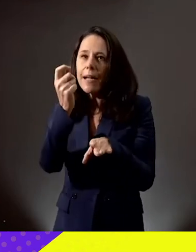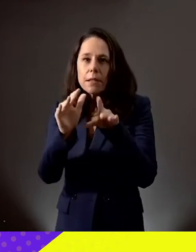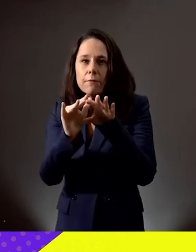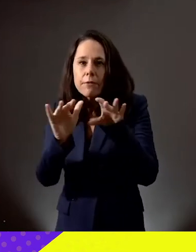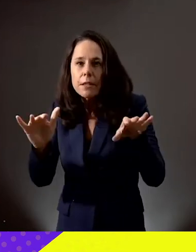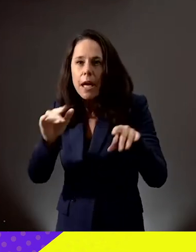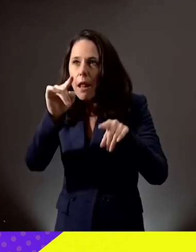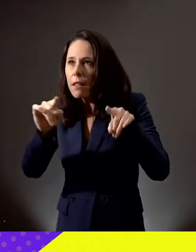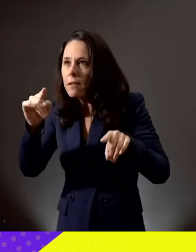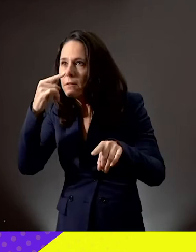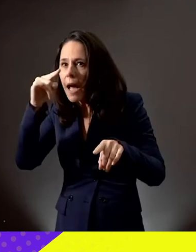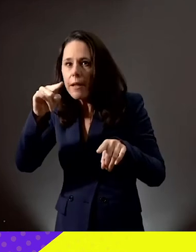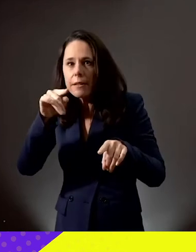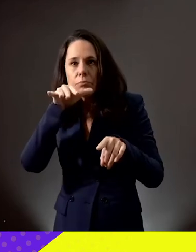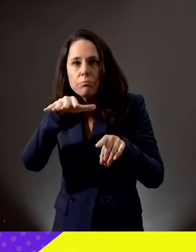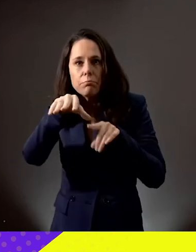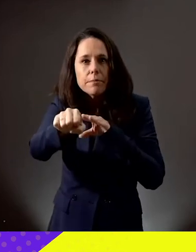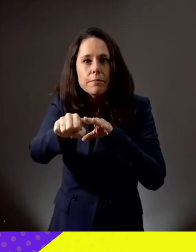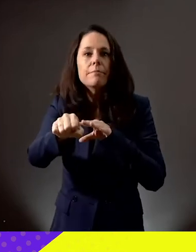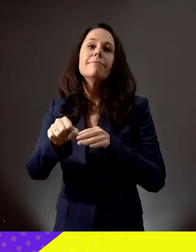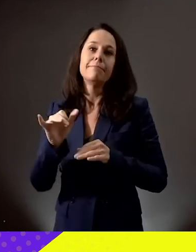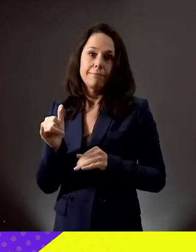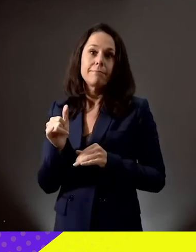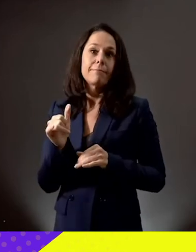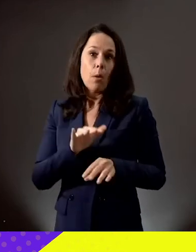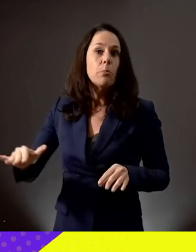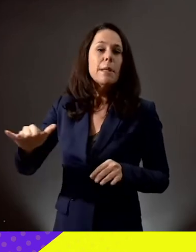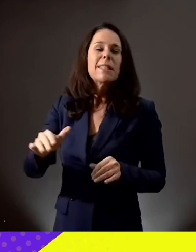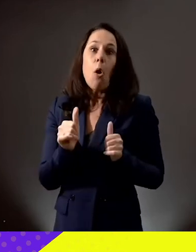And yes, we are on the right track, so thank you very much for that.